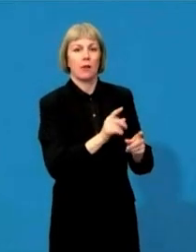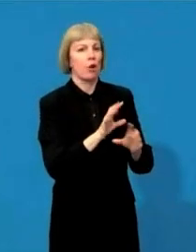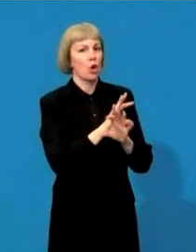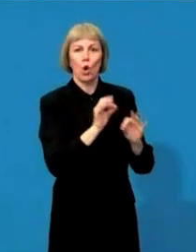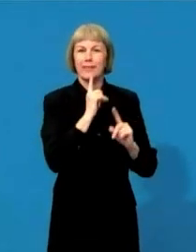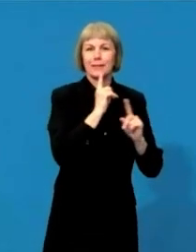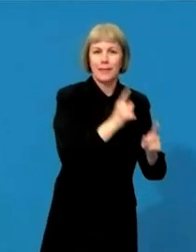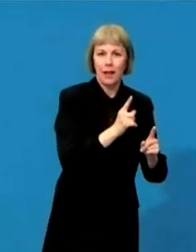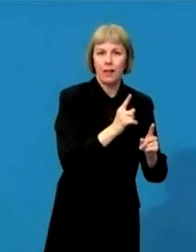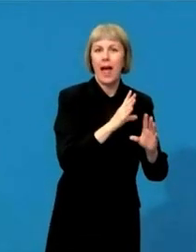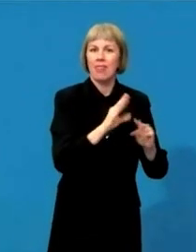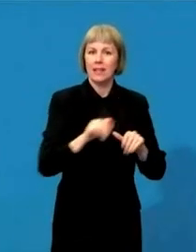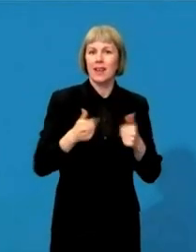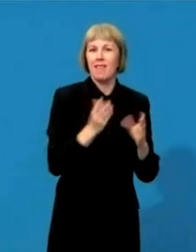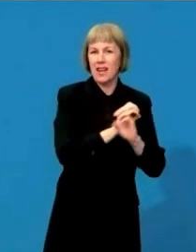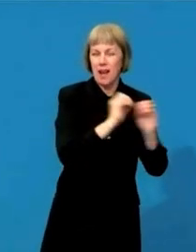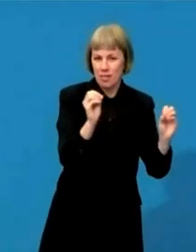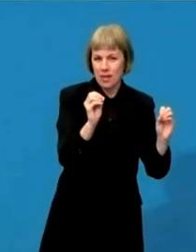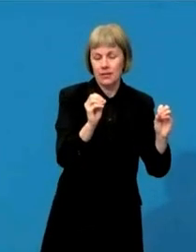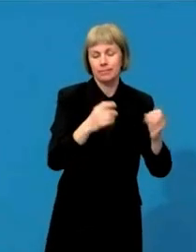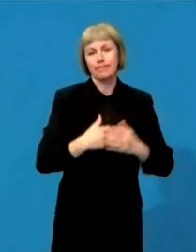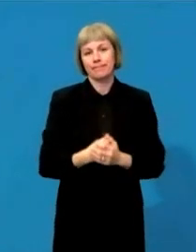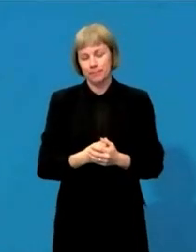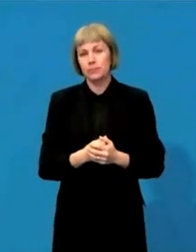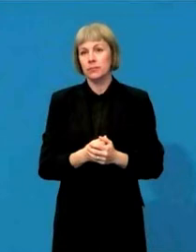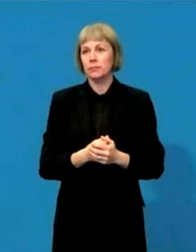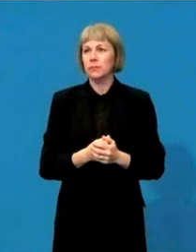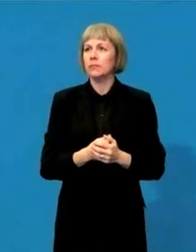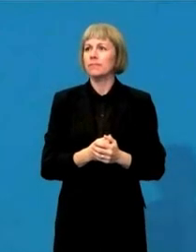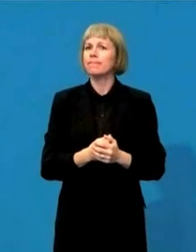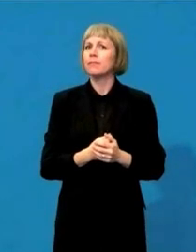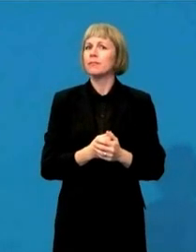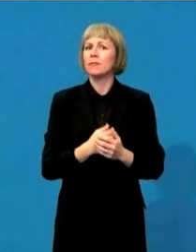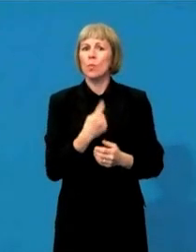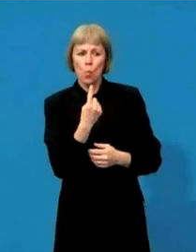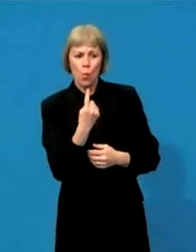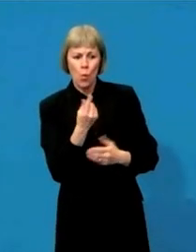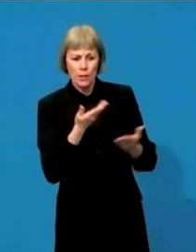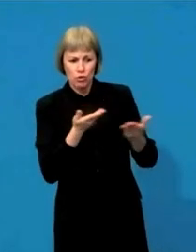there was at least 80 people connected to one service, and they only have two staff. The services have not come.